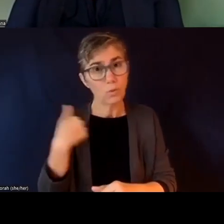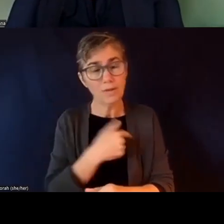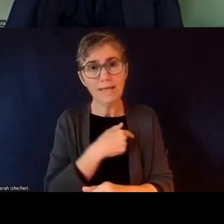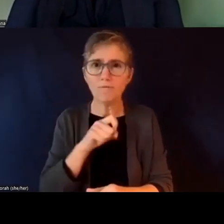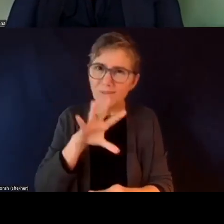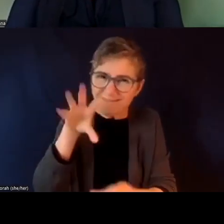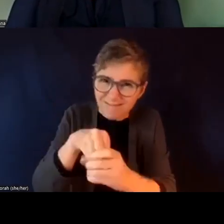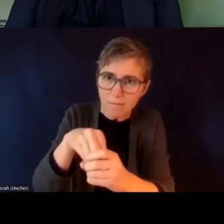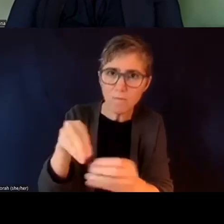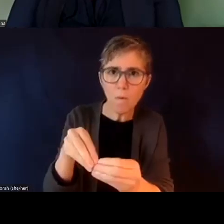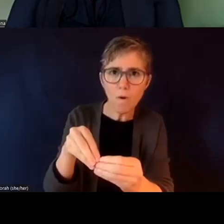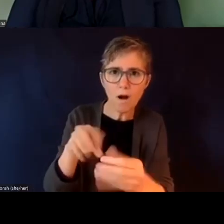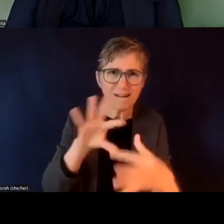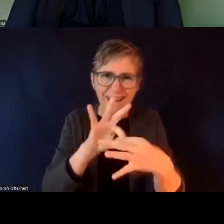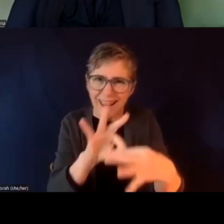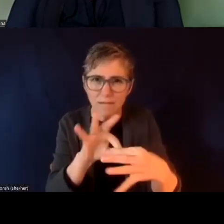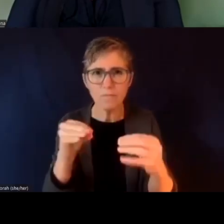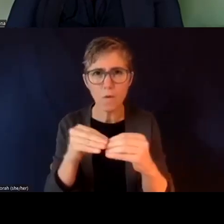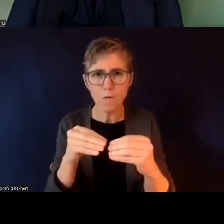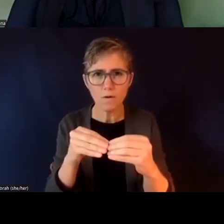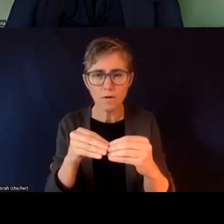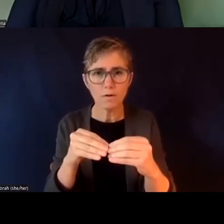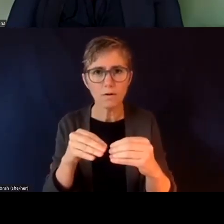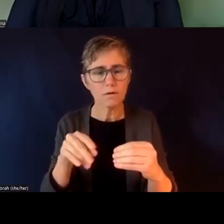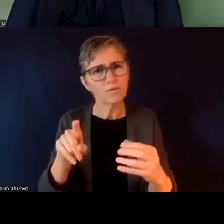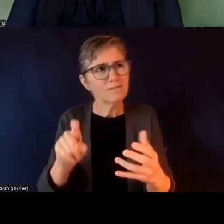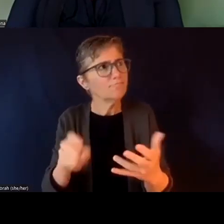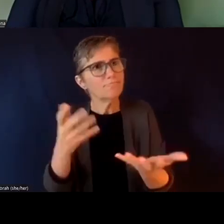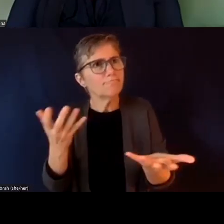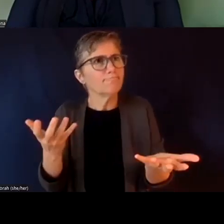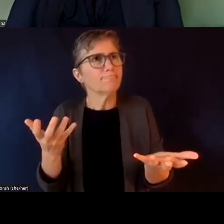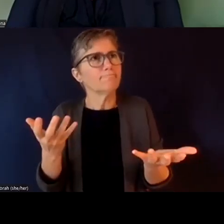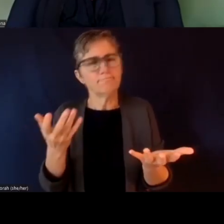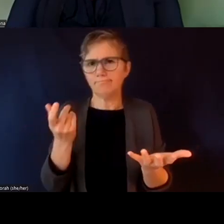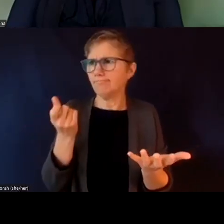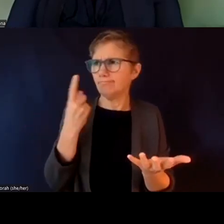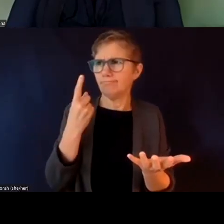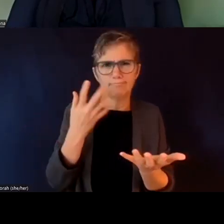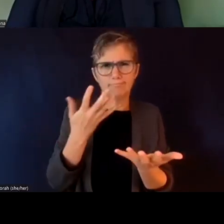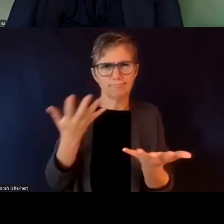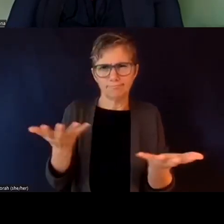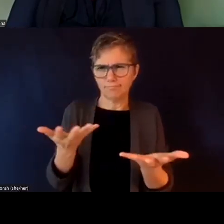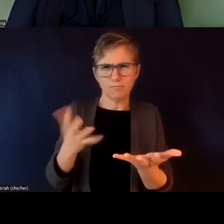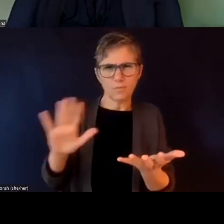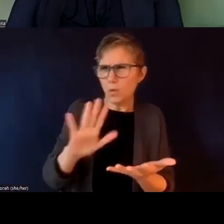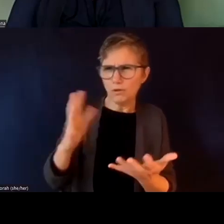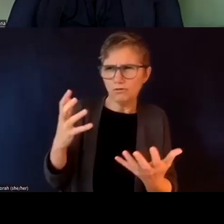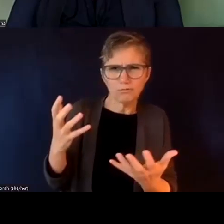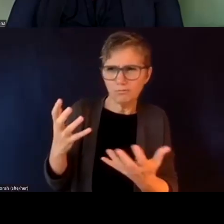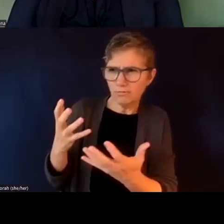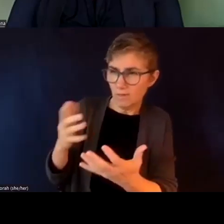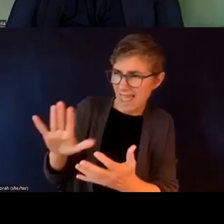we need to connect more. We need to understand what the strengths are of the Recovery Coaching